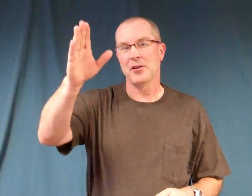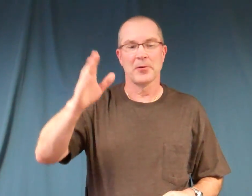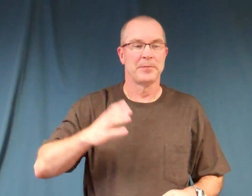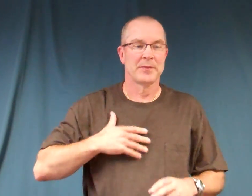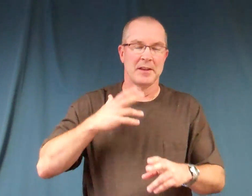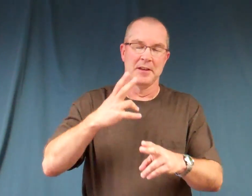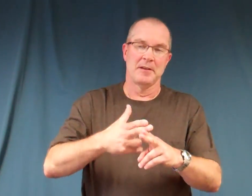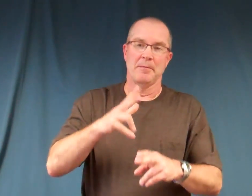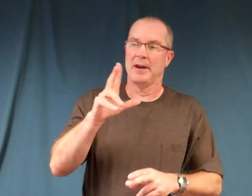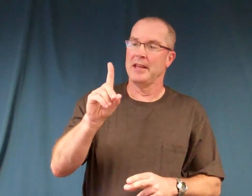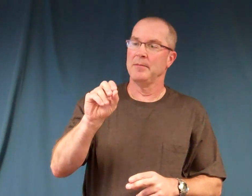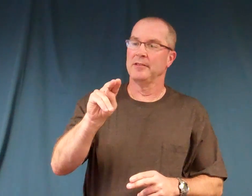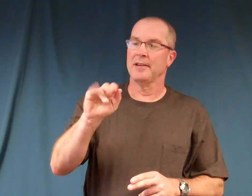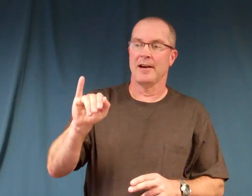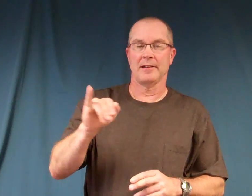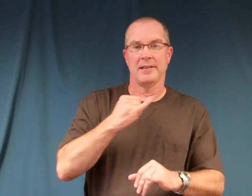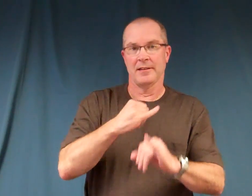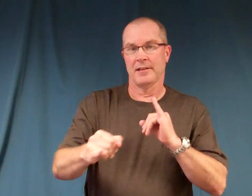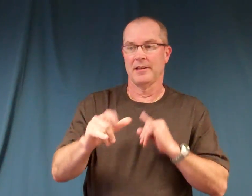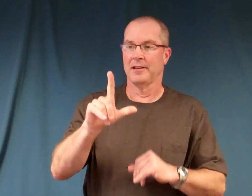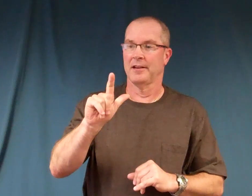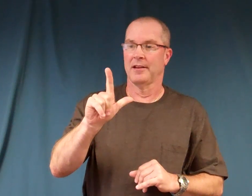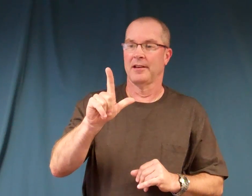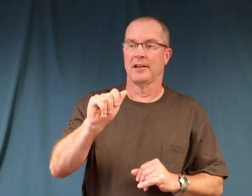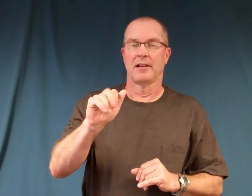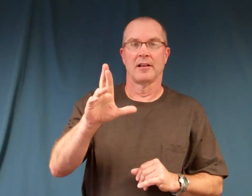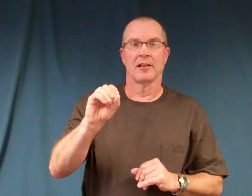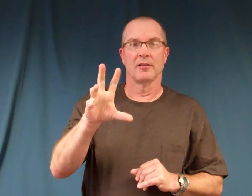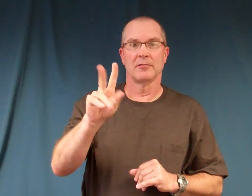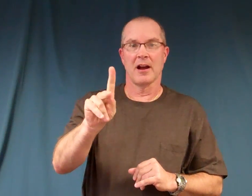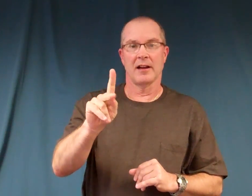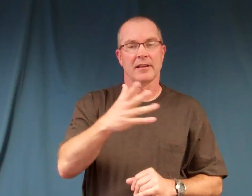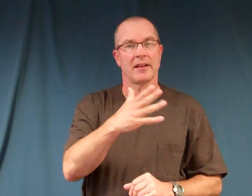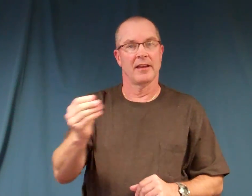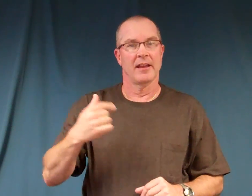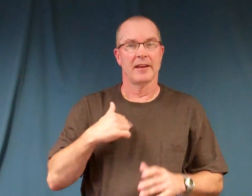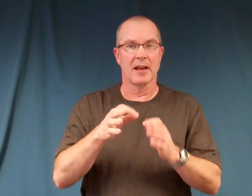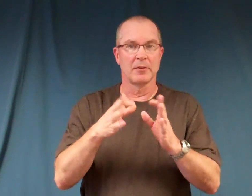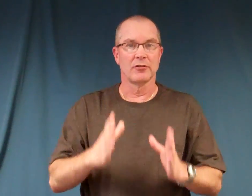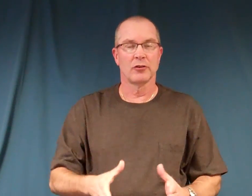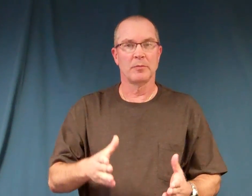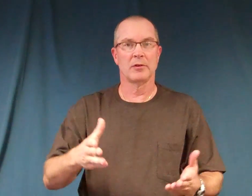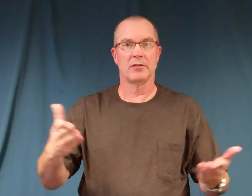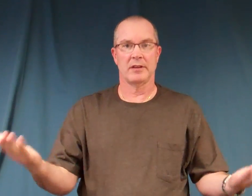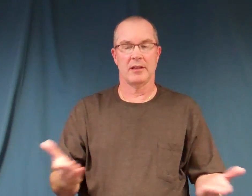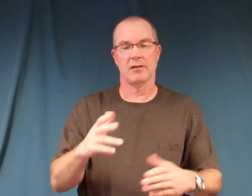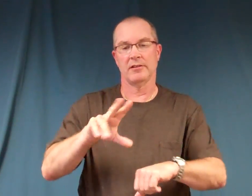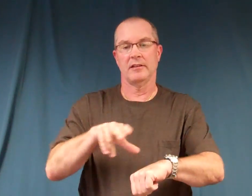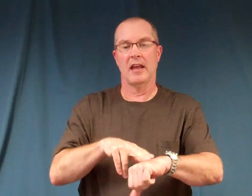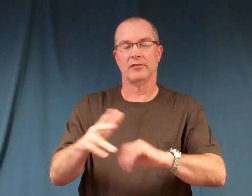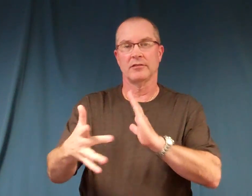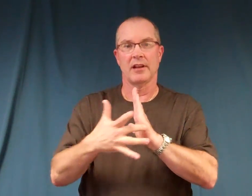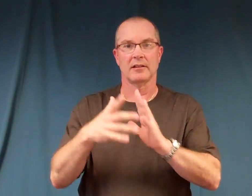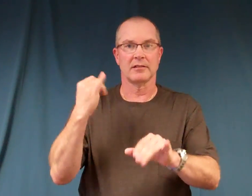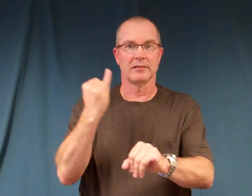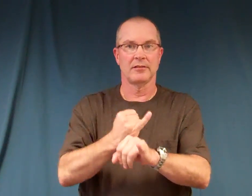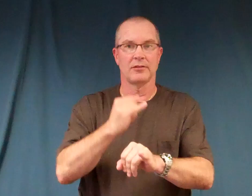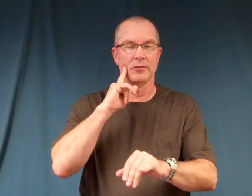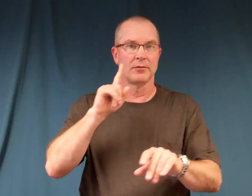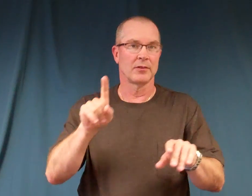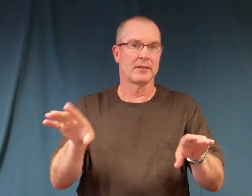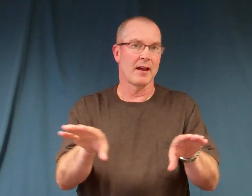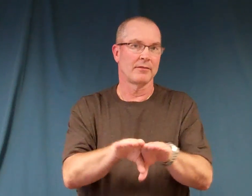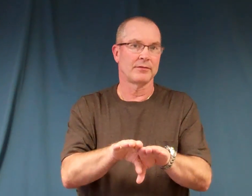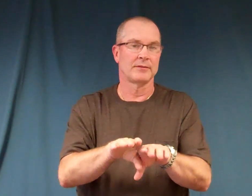Hello! My name is Doni LaRock and I’m an interpreter here at the National Technical